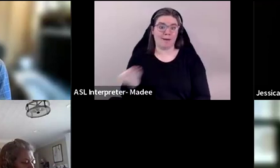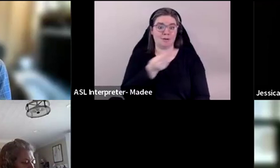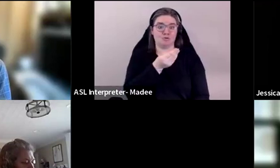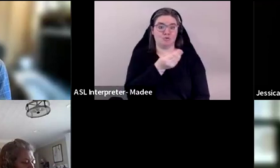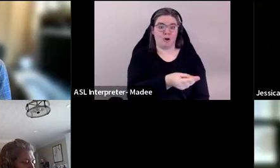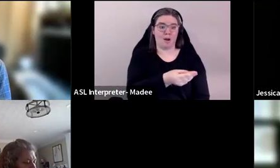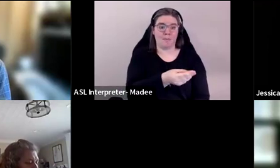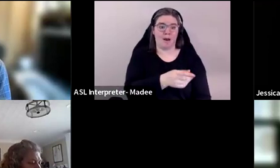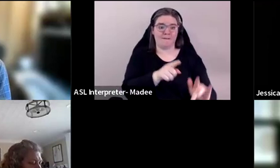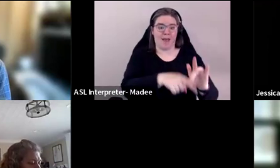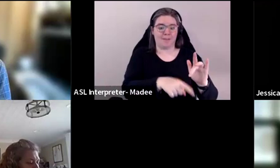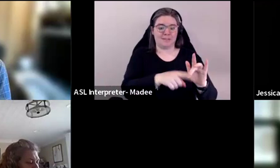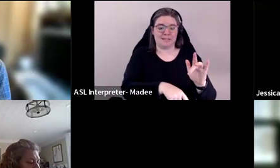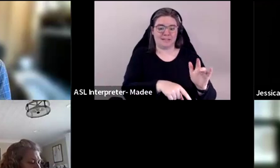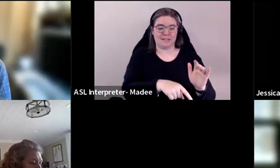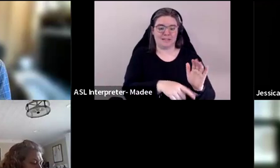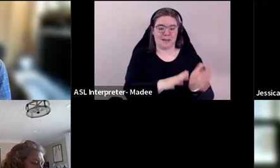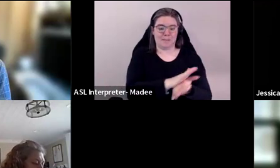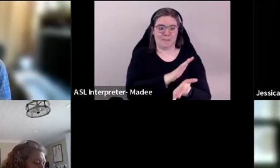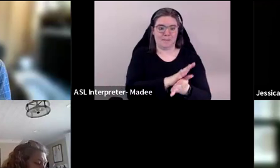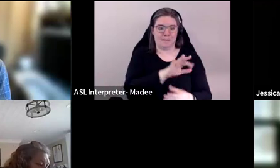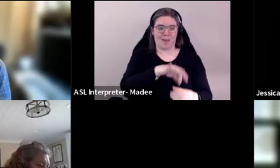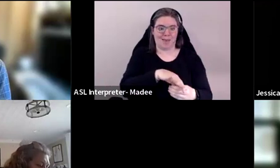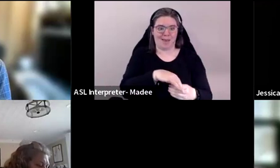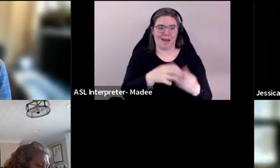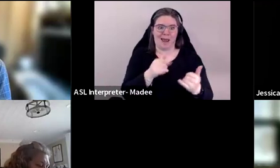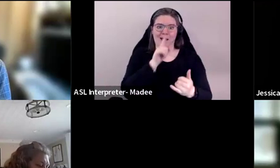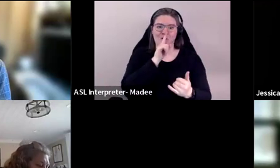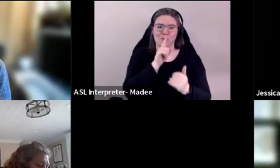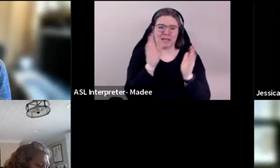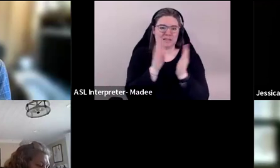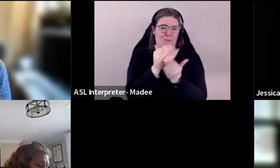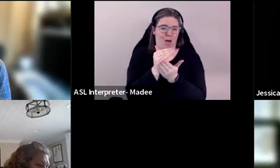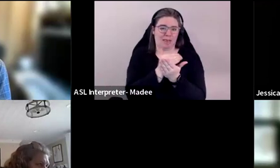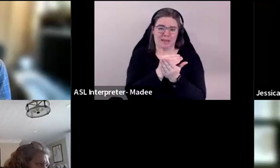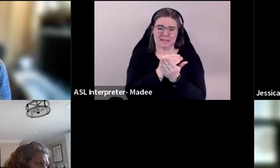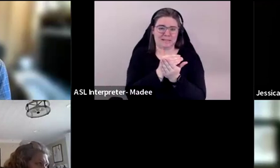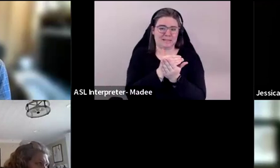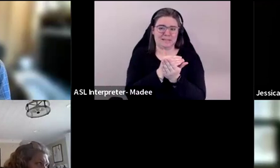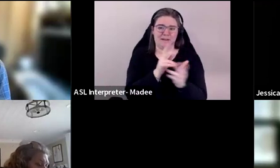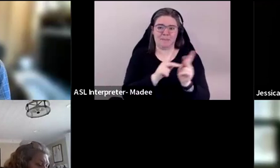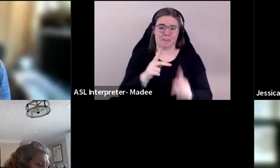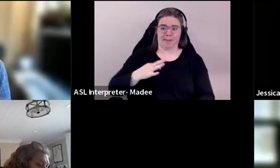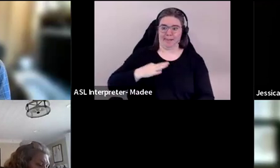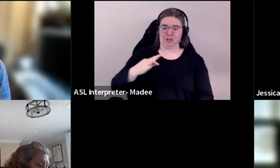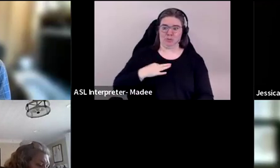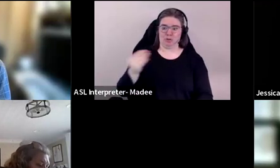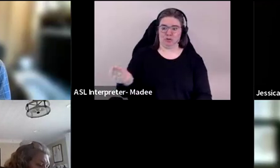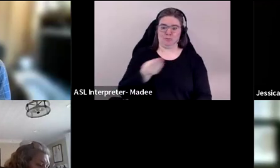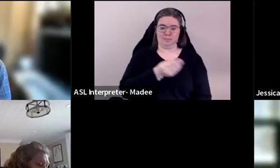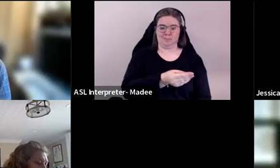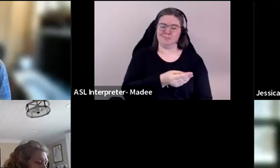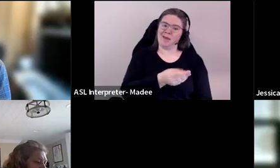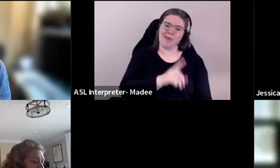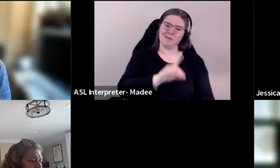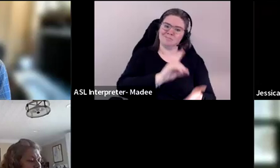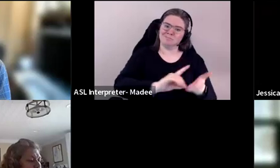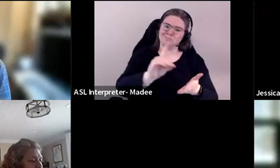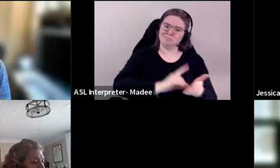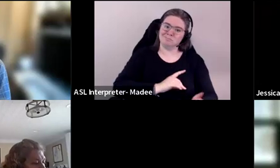Dee Henry they/she Independence Alliance: People aren't familiar. There's a very now tiny list of family members who are allowed to do that. Clearly, that is discriminatory. If you don't have those family members.